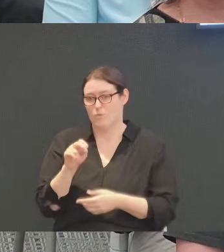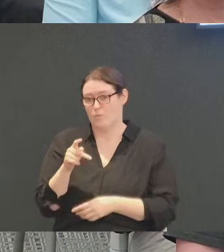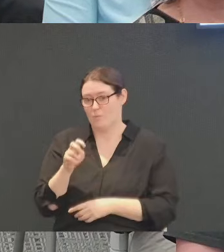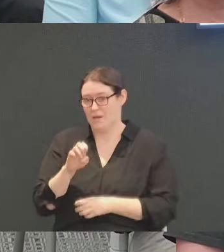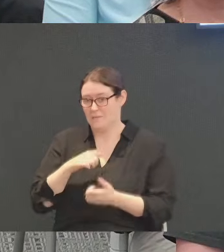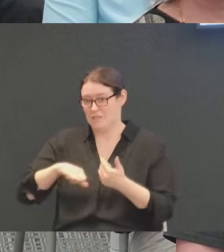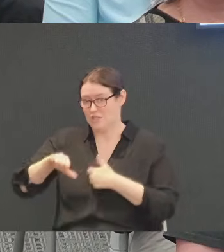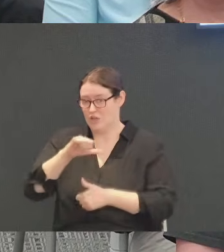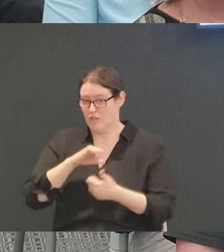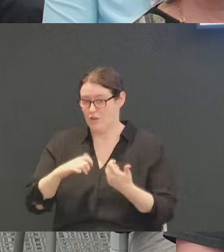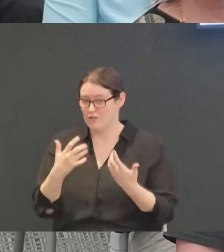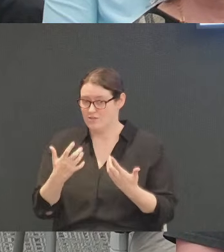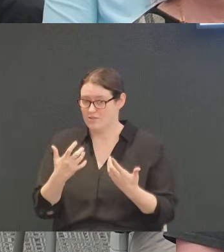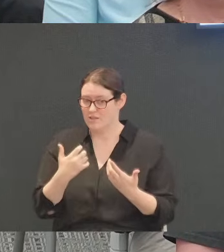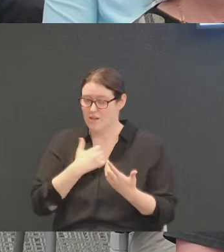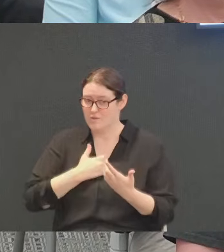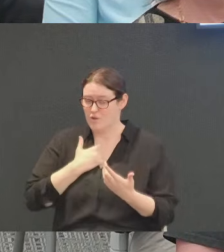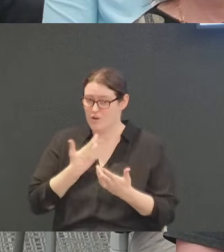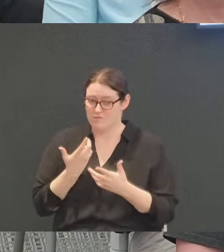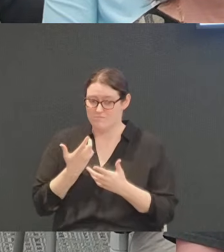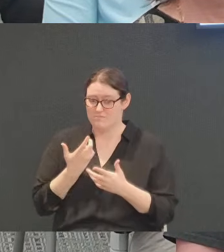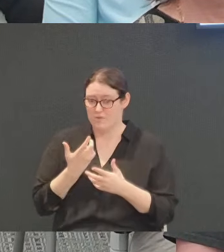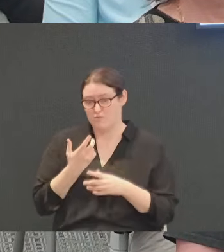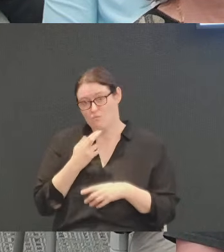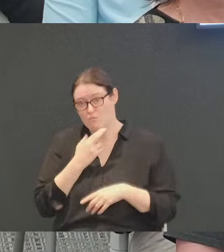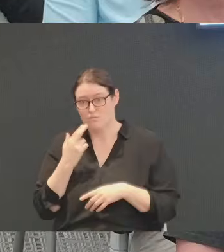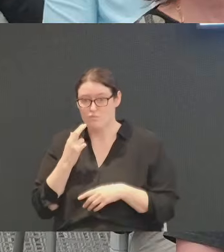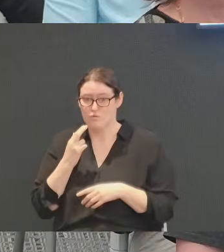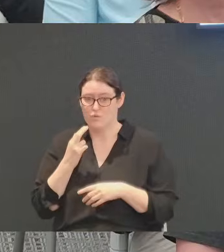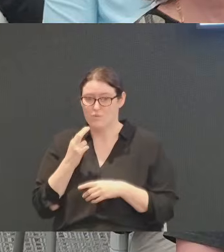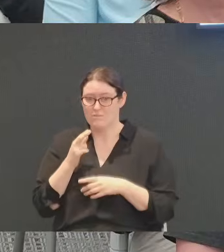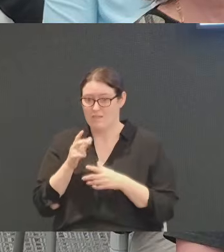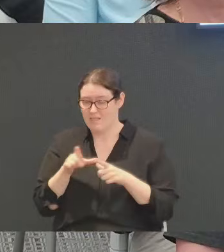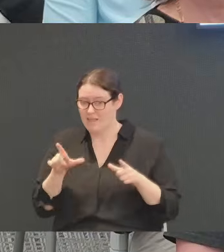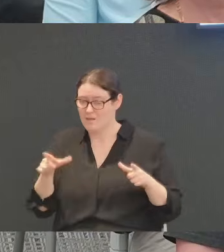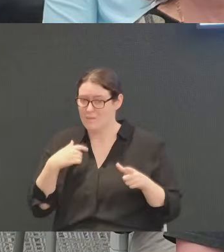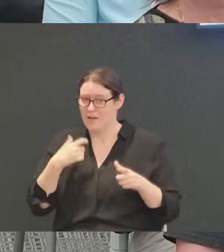language, but I just want y'all to be very, very understanding of everything that we experienced